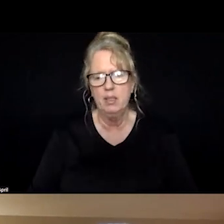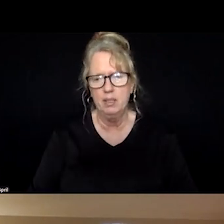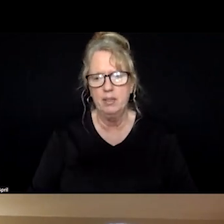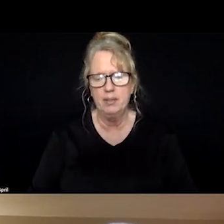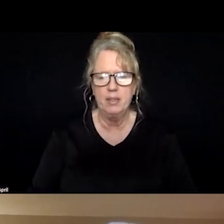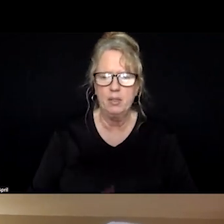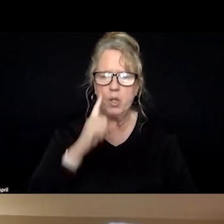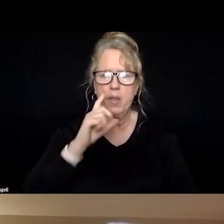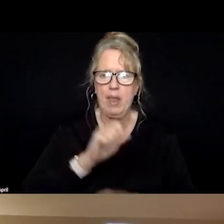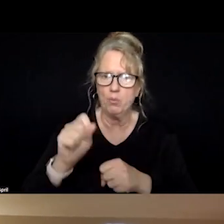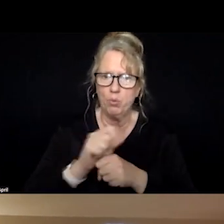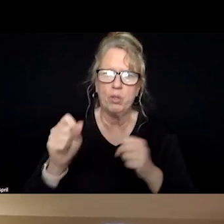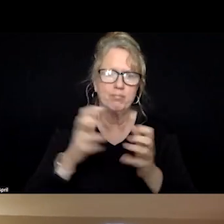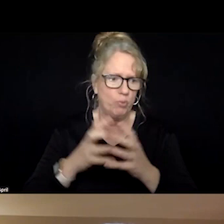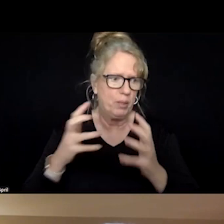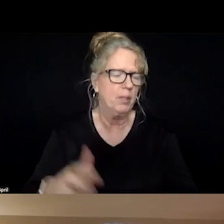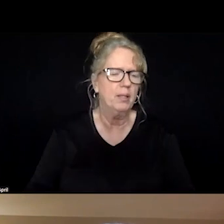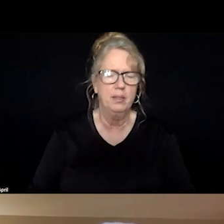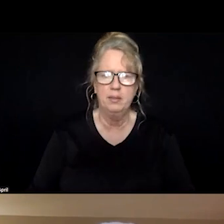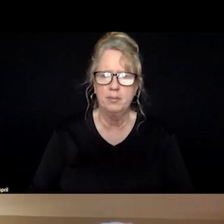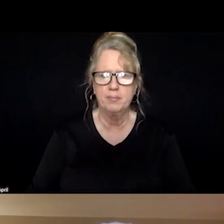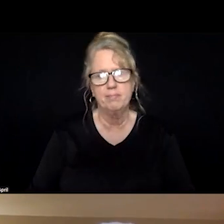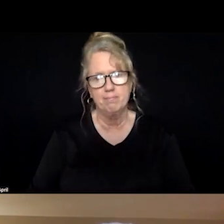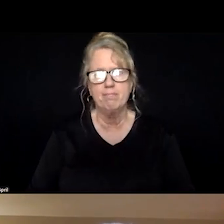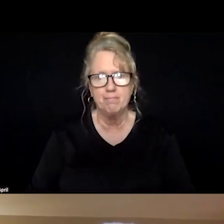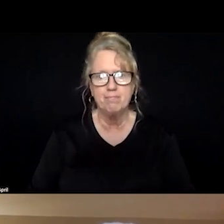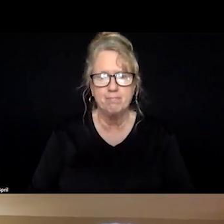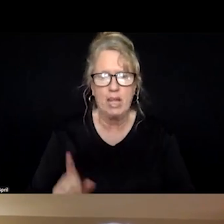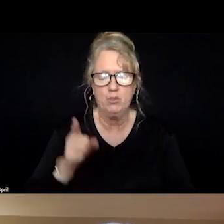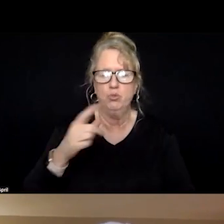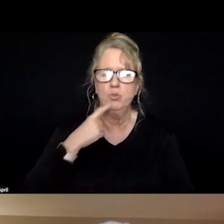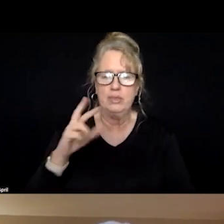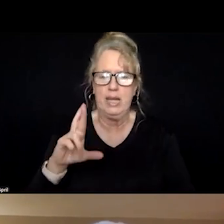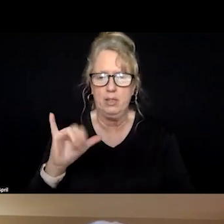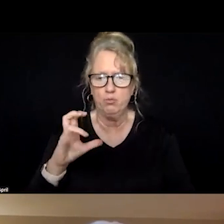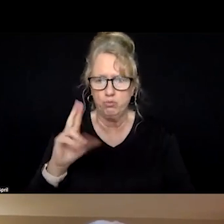I SHOULD ALSO SAY -- AS YOU SAID, THE PARTICIPATING HEALTH